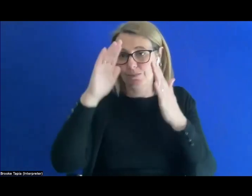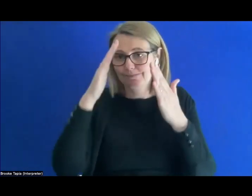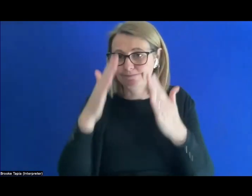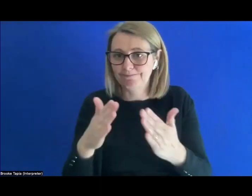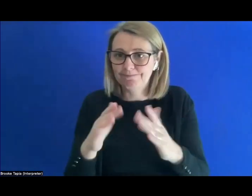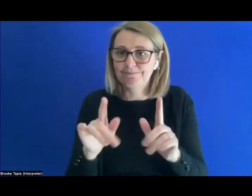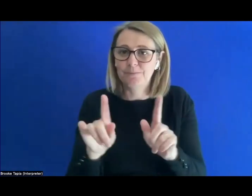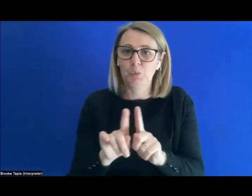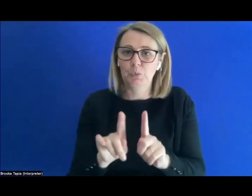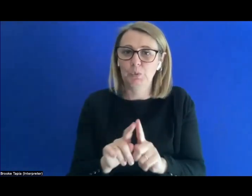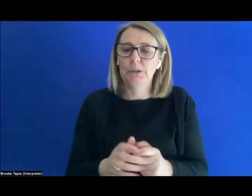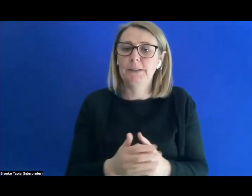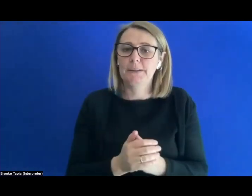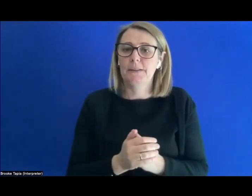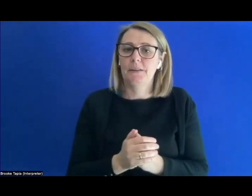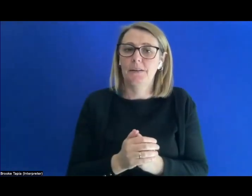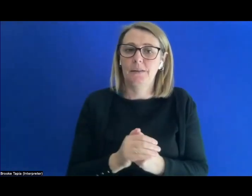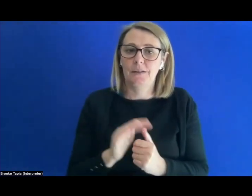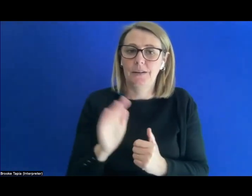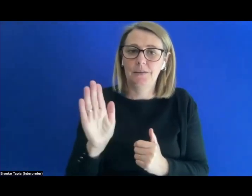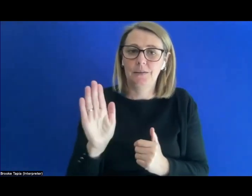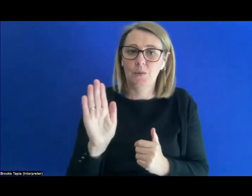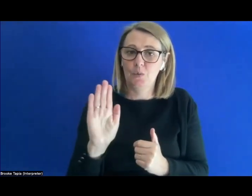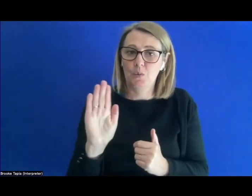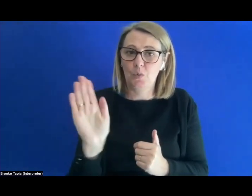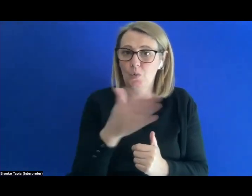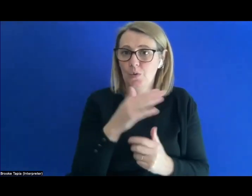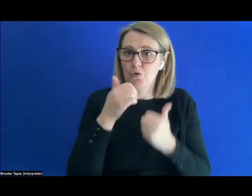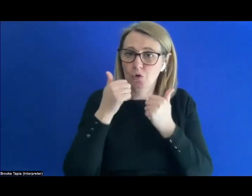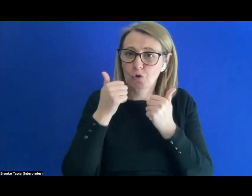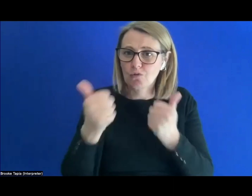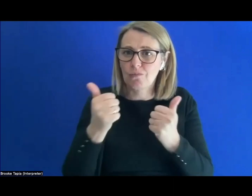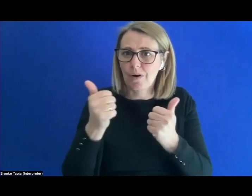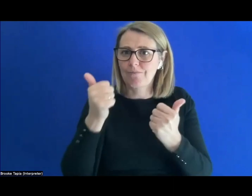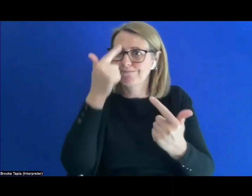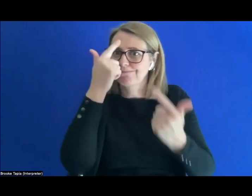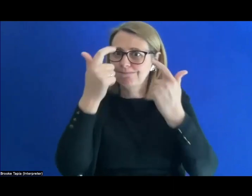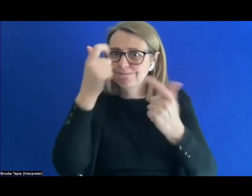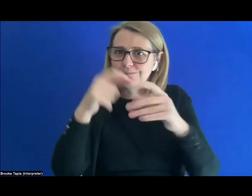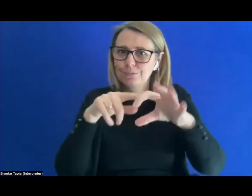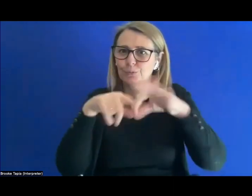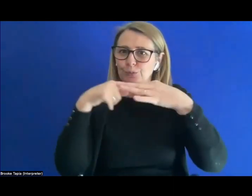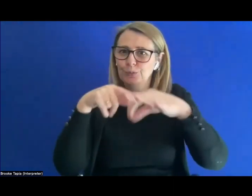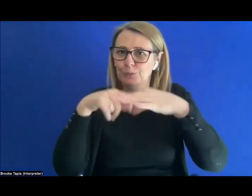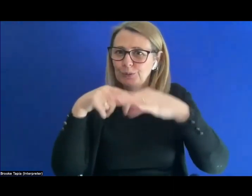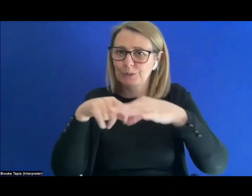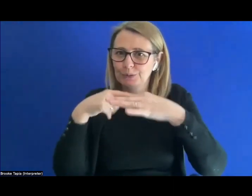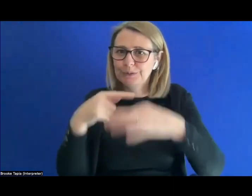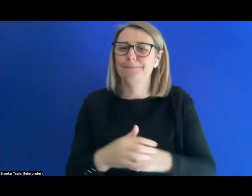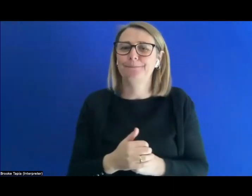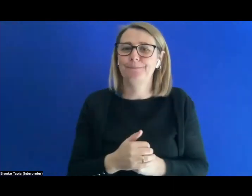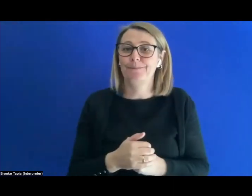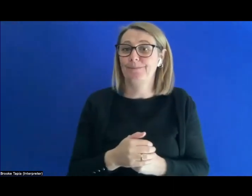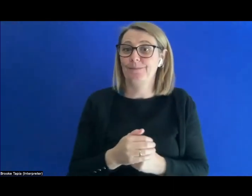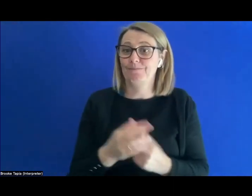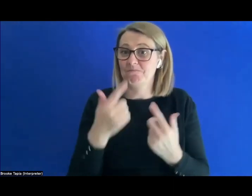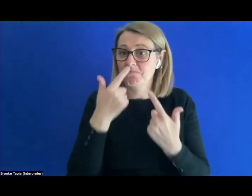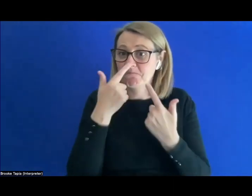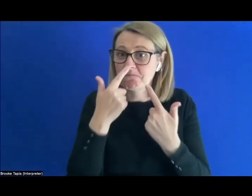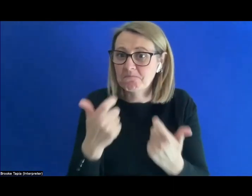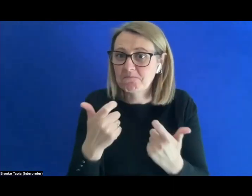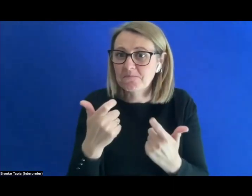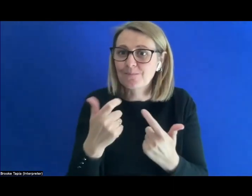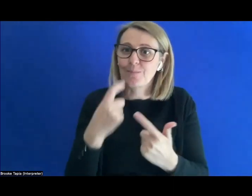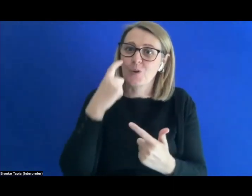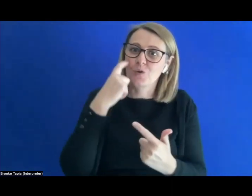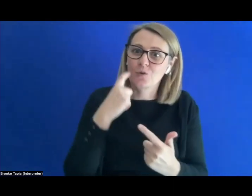and all your great and insightful questions. I wish you well with trying this technique and I